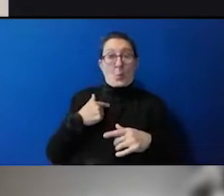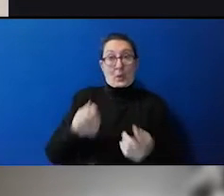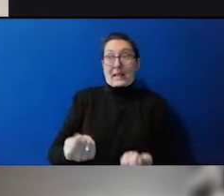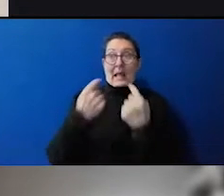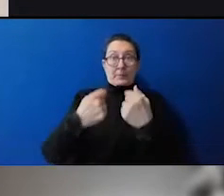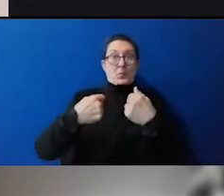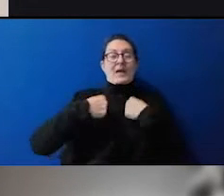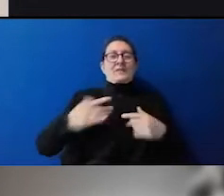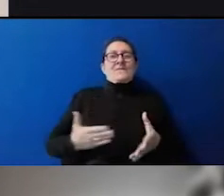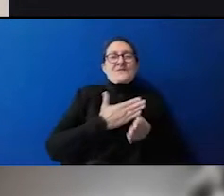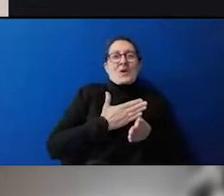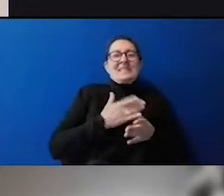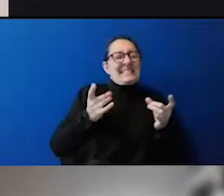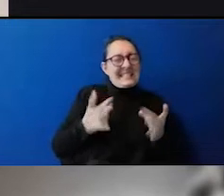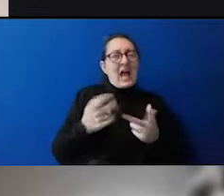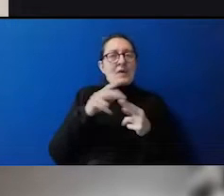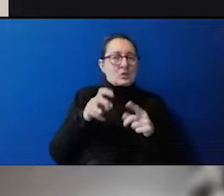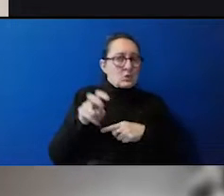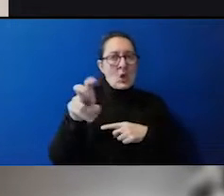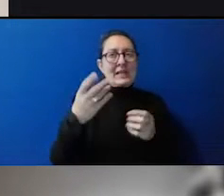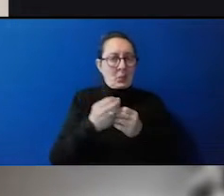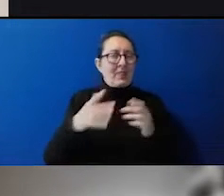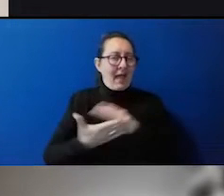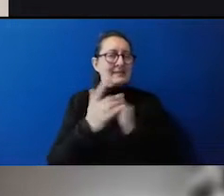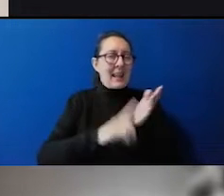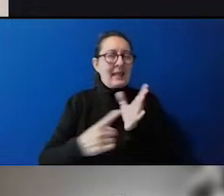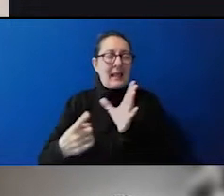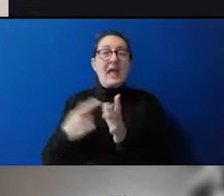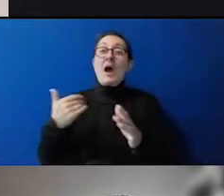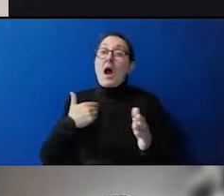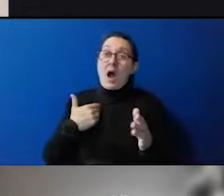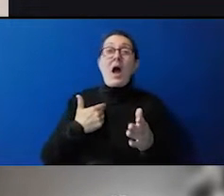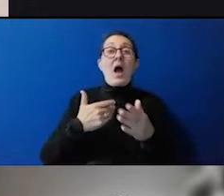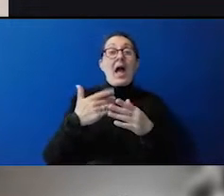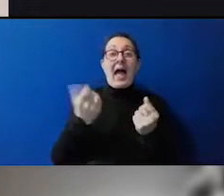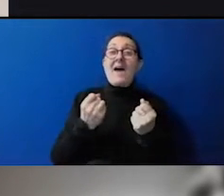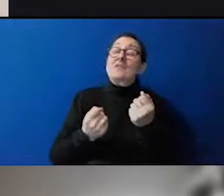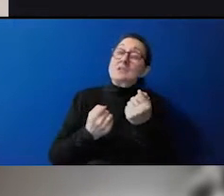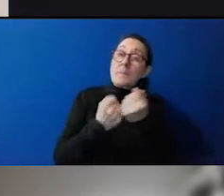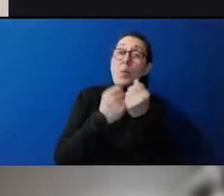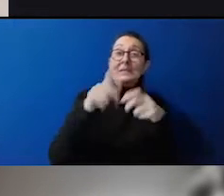uh I manage and support a team team of information officers who are not lawyers but uh our they are